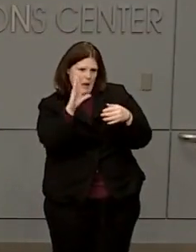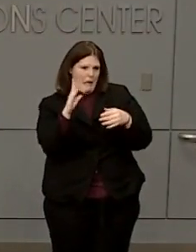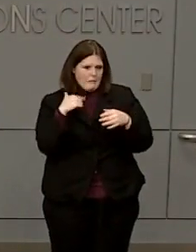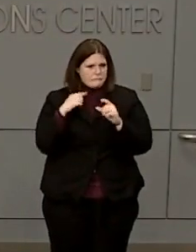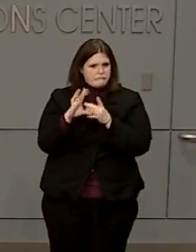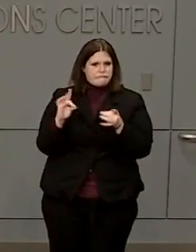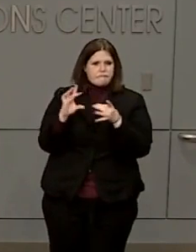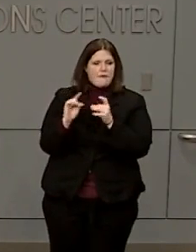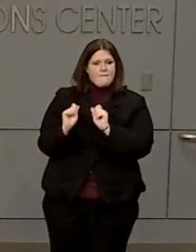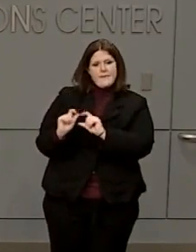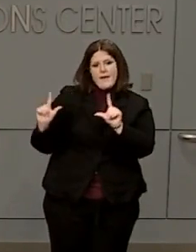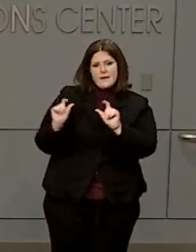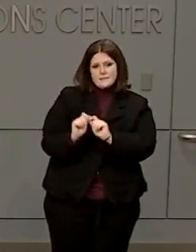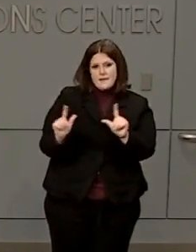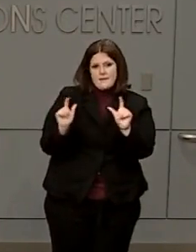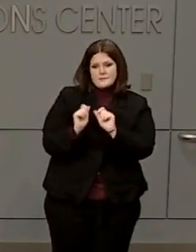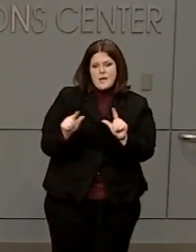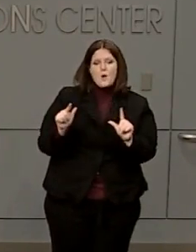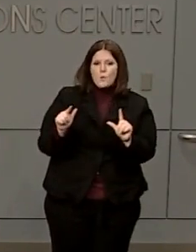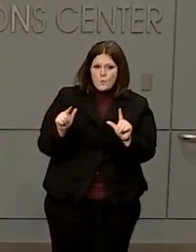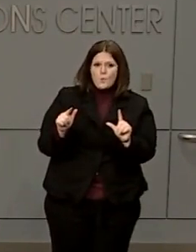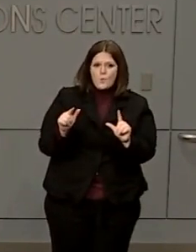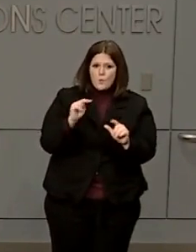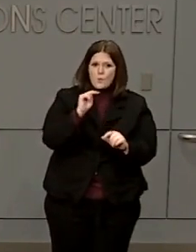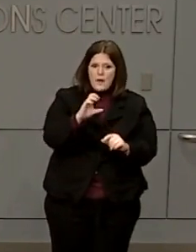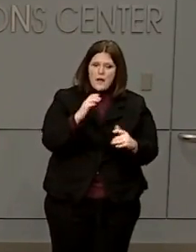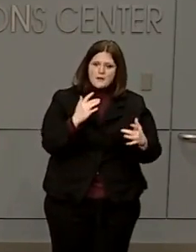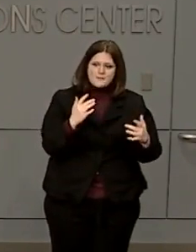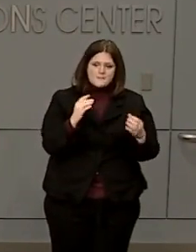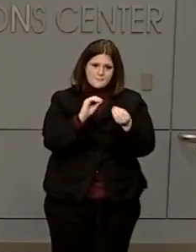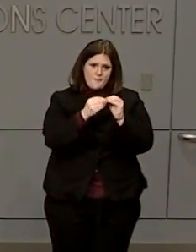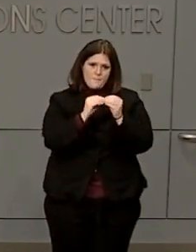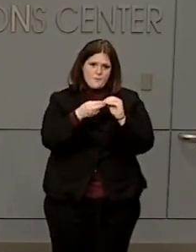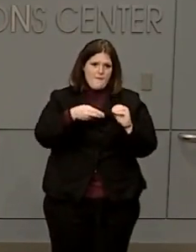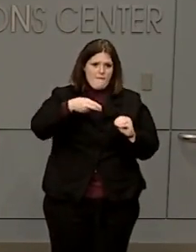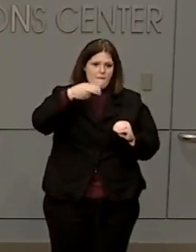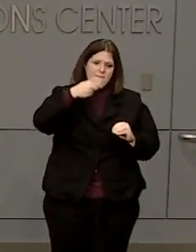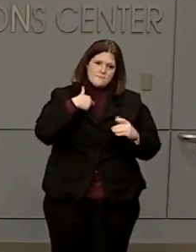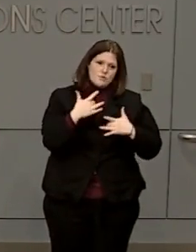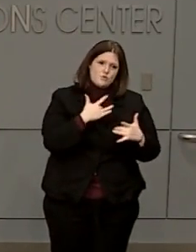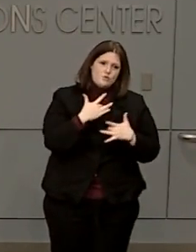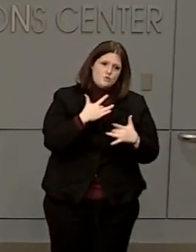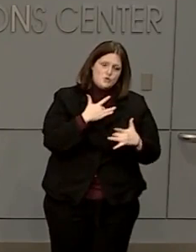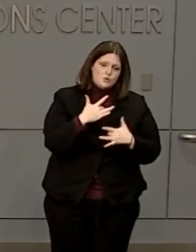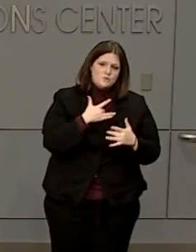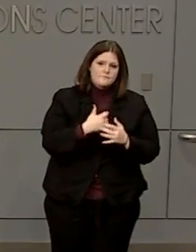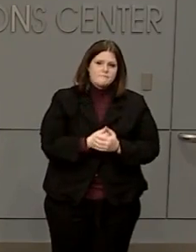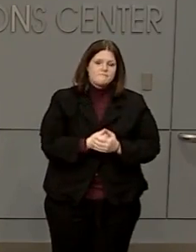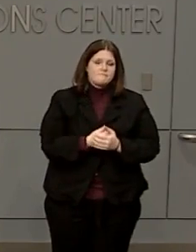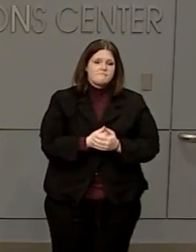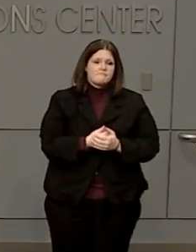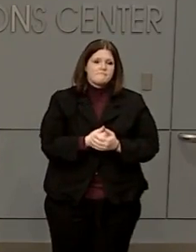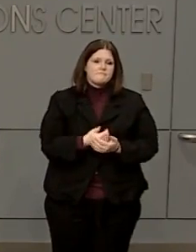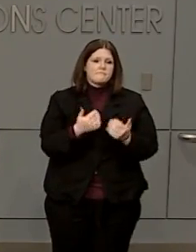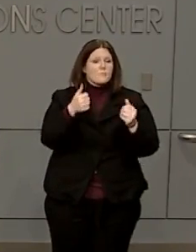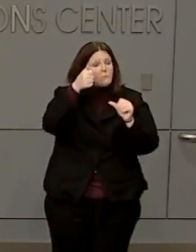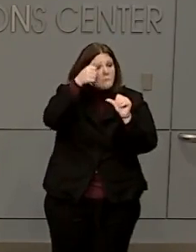AS YOU'LL SEE AS WE GO THROUGH THIS DATA, THERE IS AN ALARMING AMOUNT OF VIRUS EVERYWHERE IN OUR STATE.